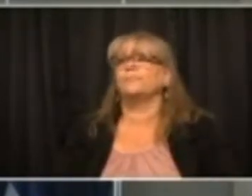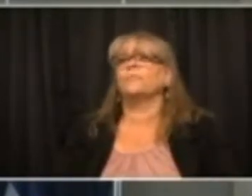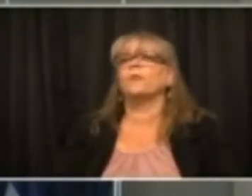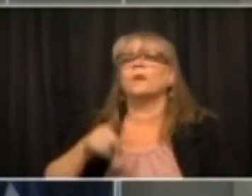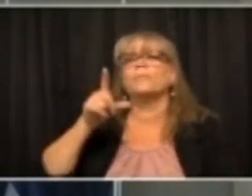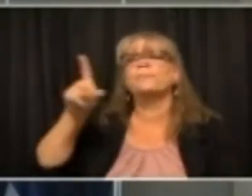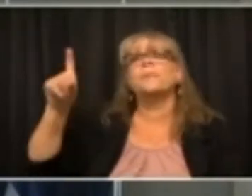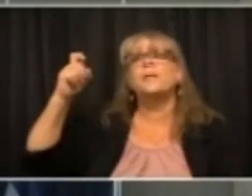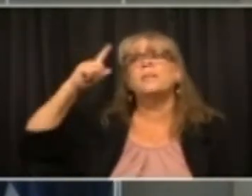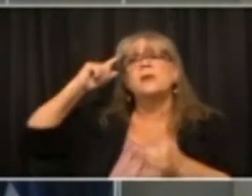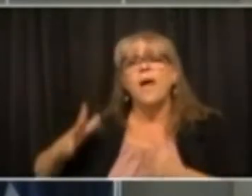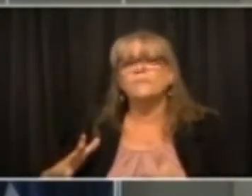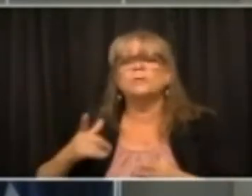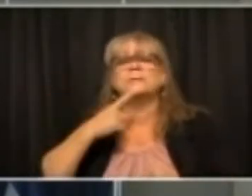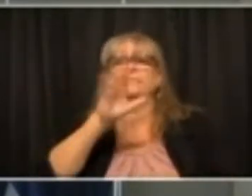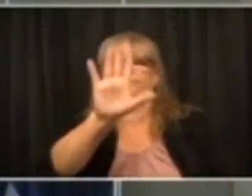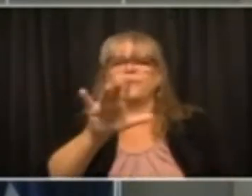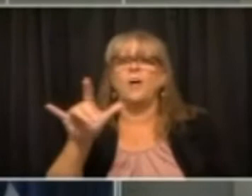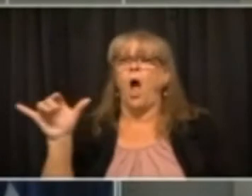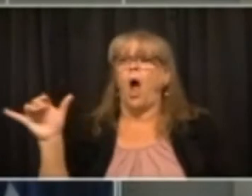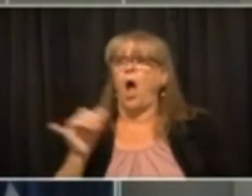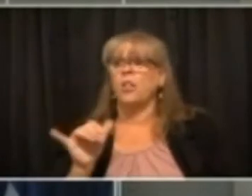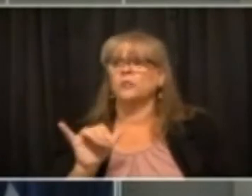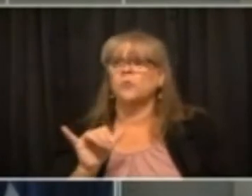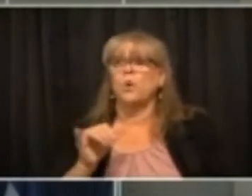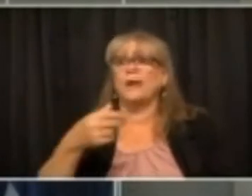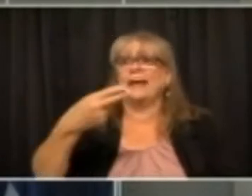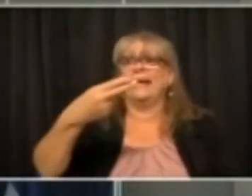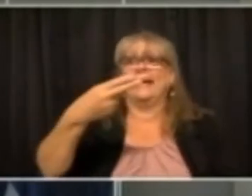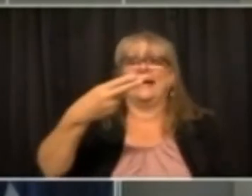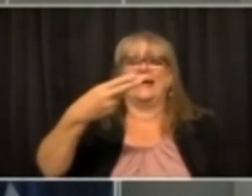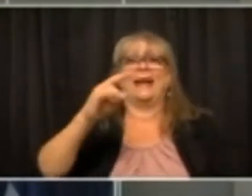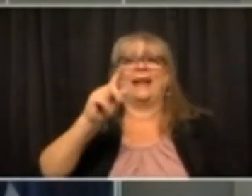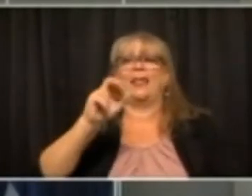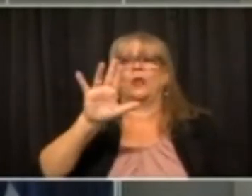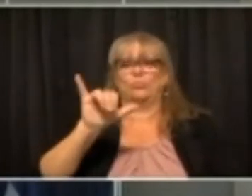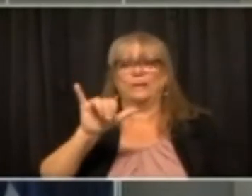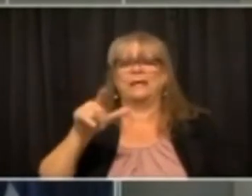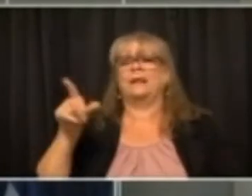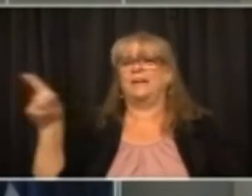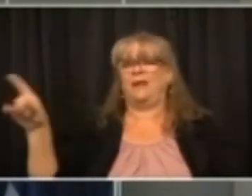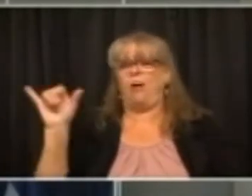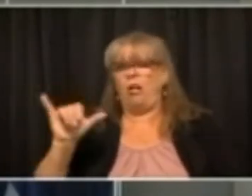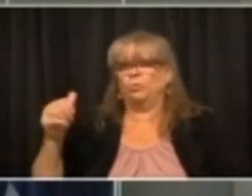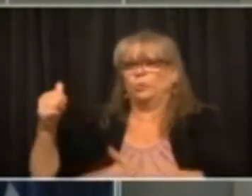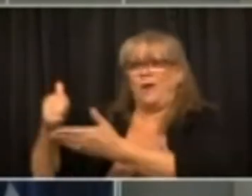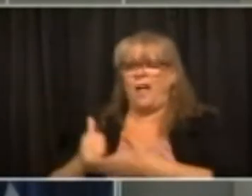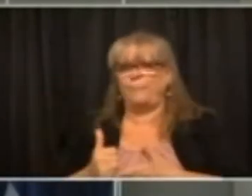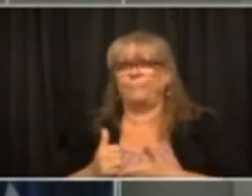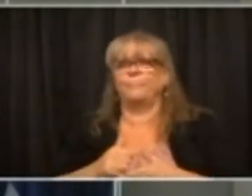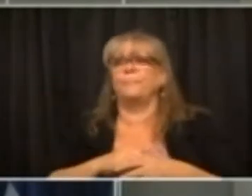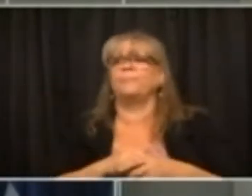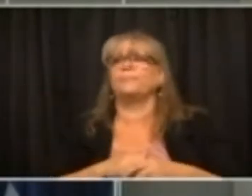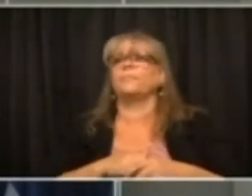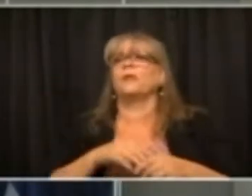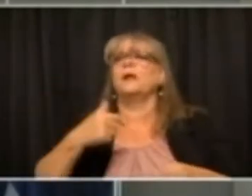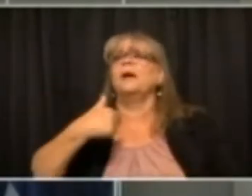director gibbs director hilkey thank you governor again my name is stan hilkey executive director of the department of public safety